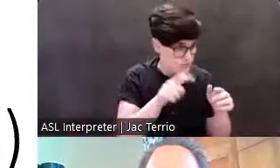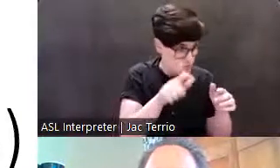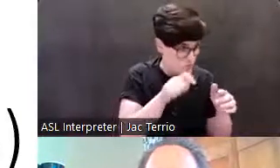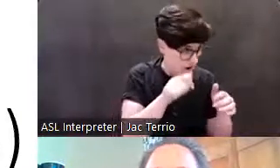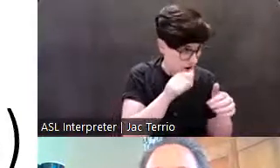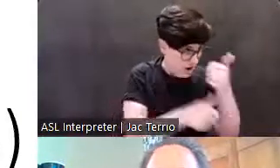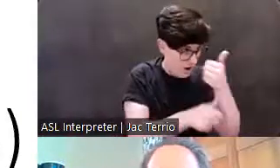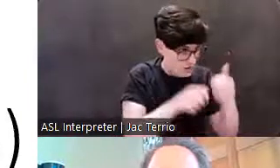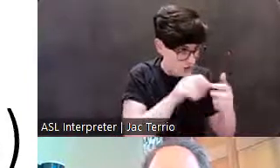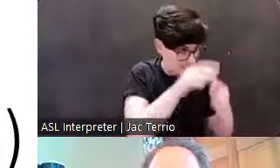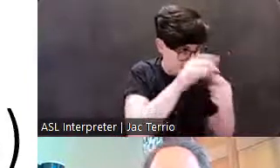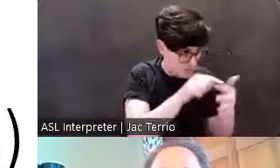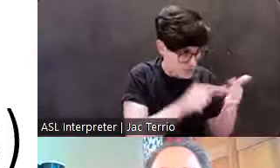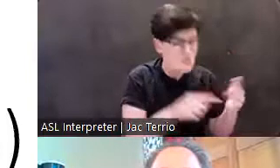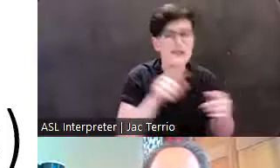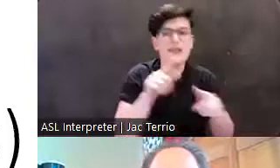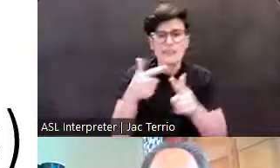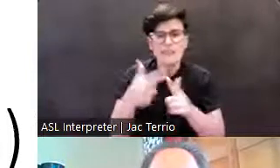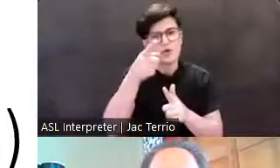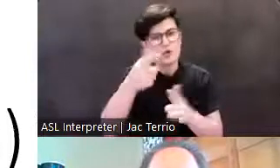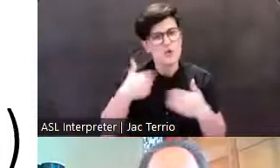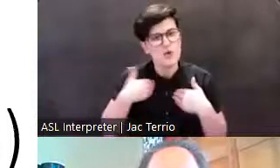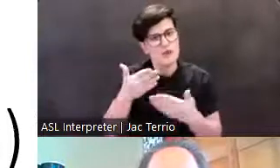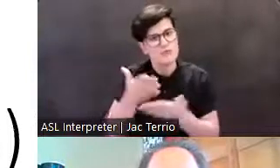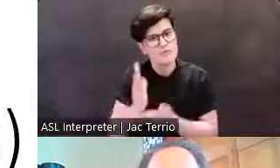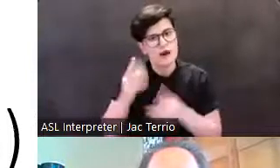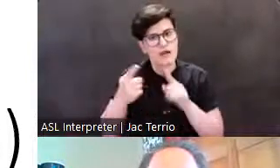to court if the landlord wants you to leave.